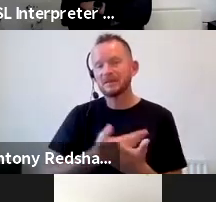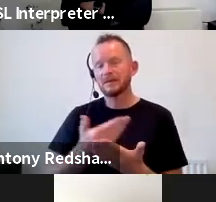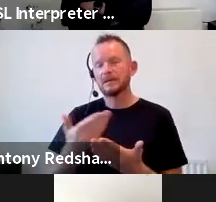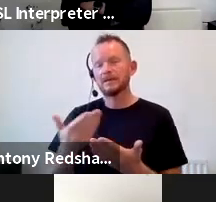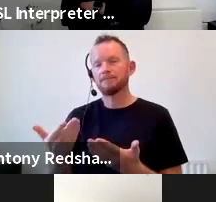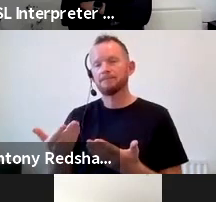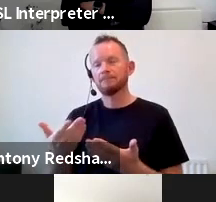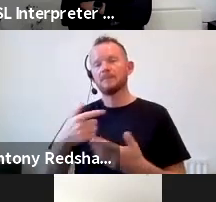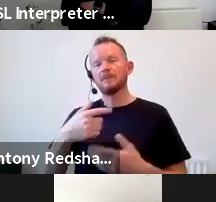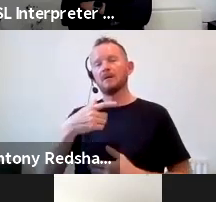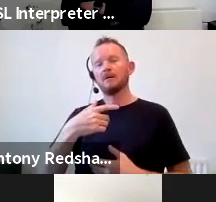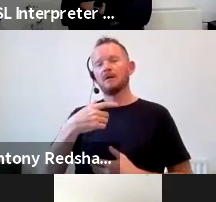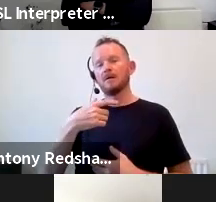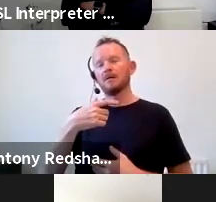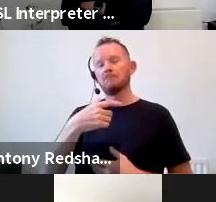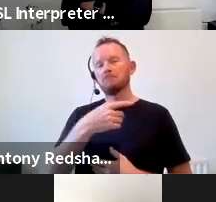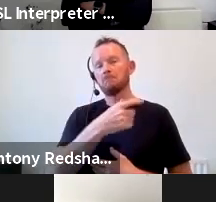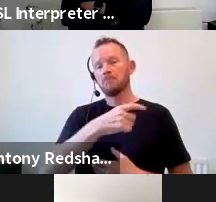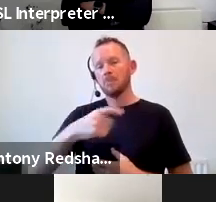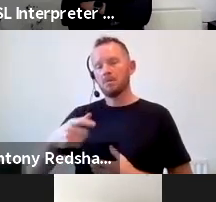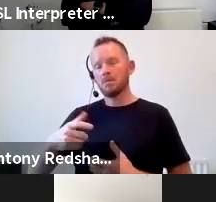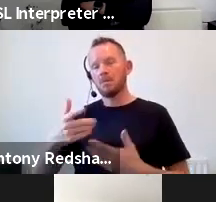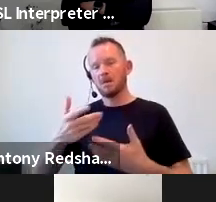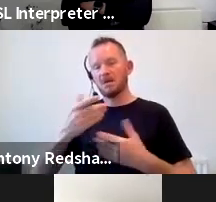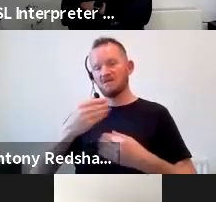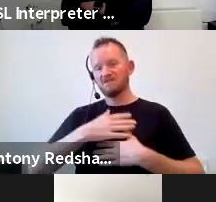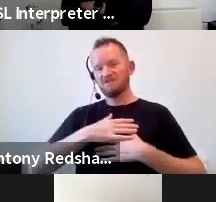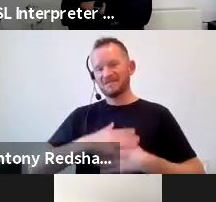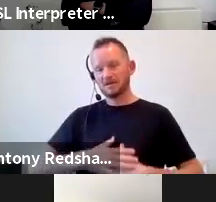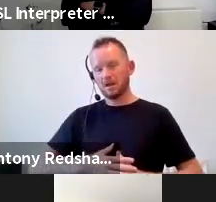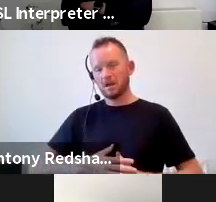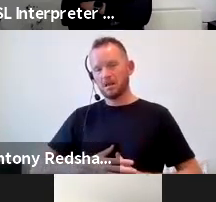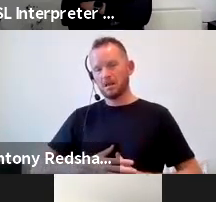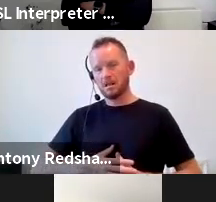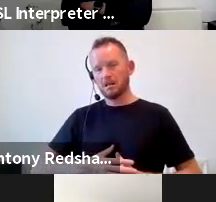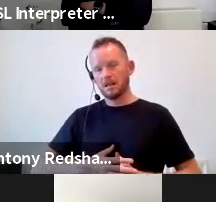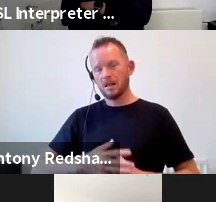You know, people with physical and